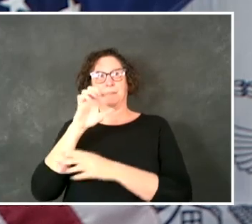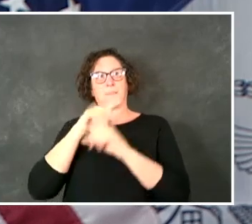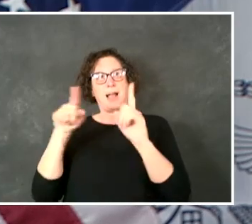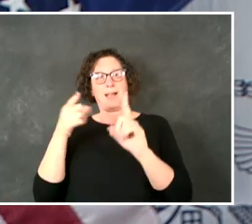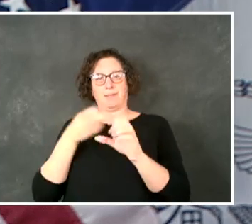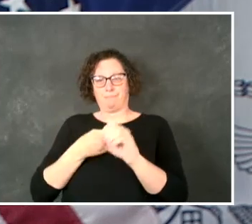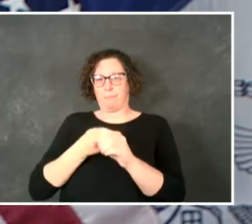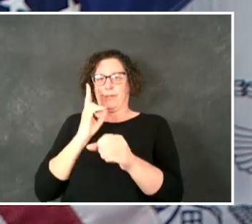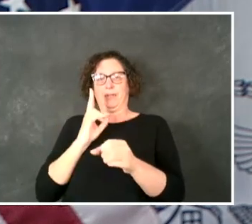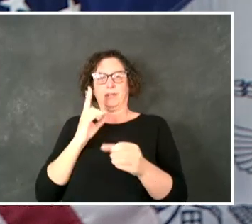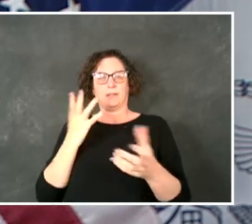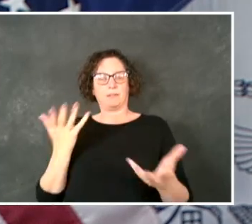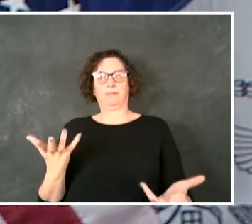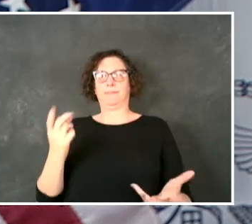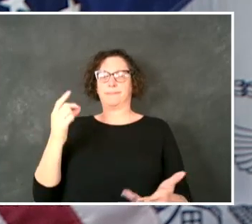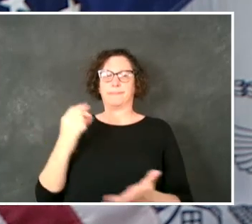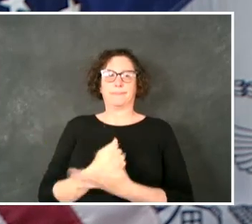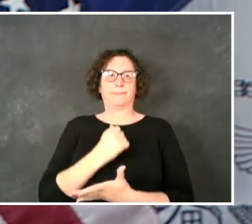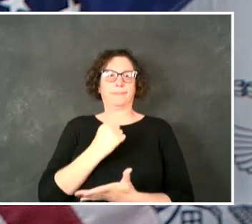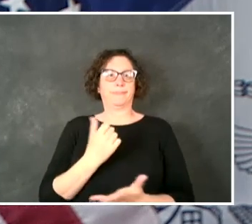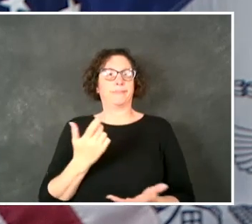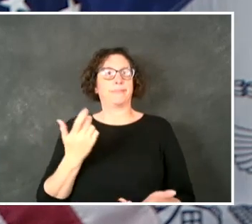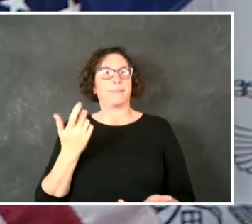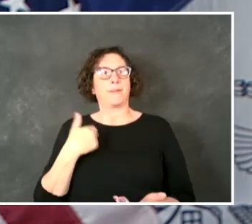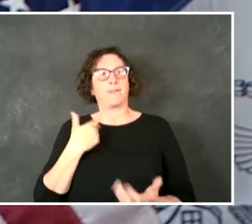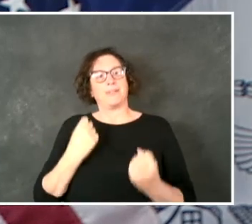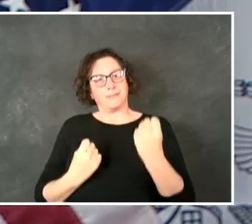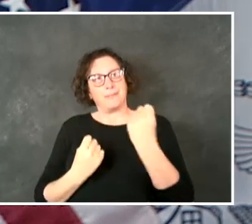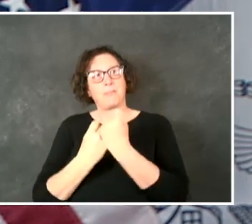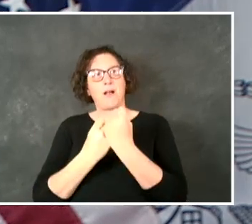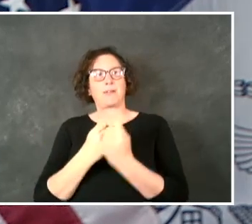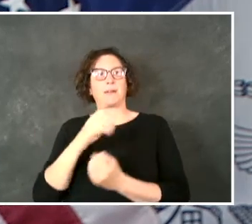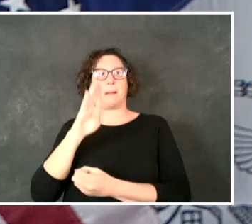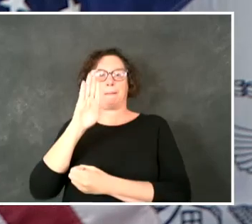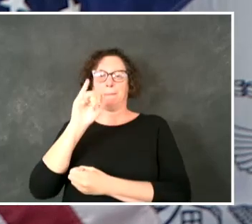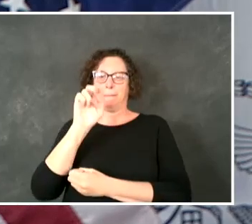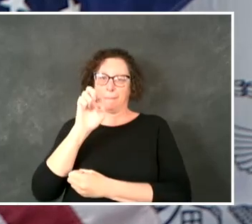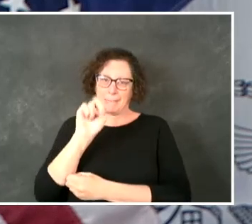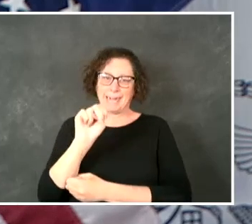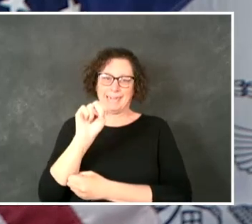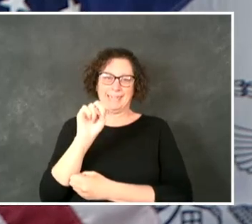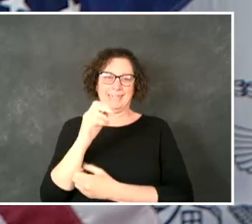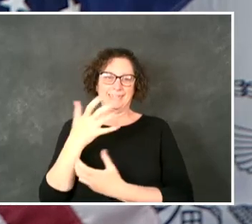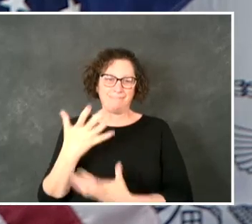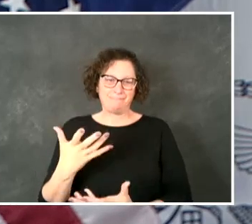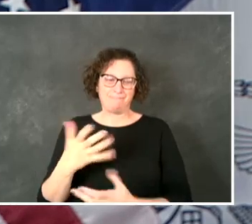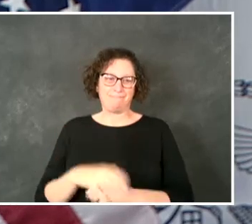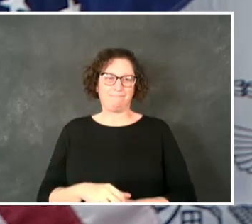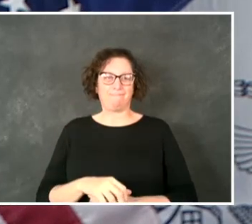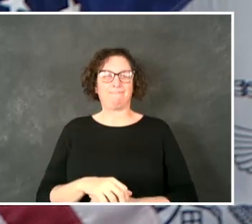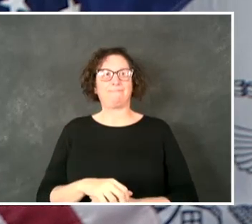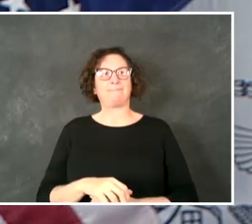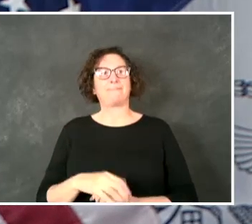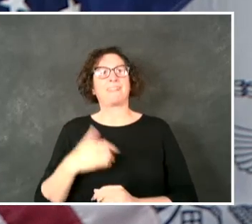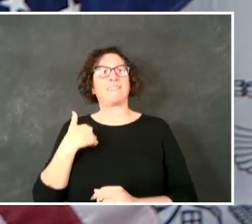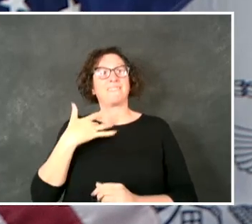AND SUPPORT VICE PRESIDENT BIDEN. I THINK THAT'S A MATTER THAT'S OCLSED. SO I THINK